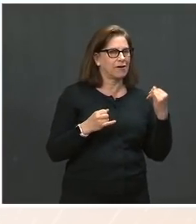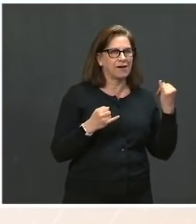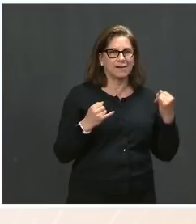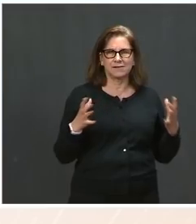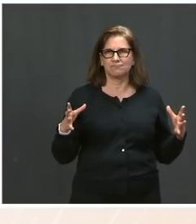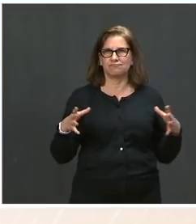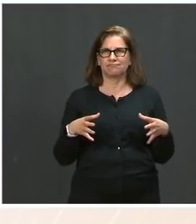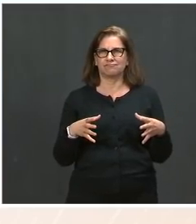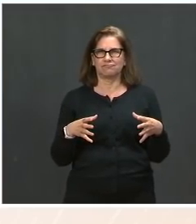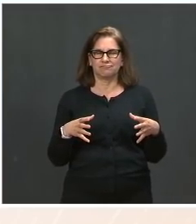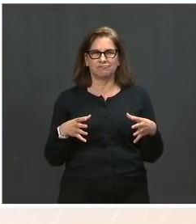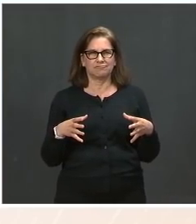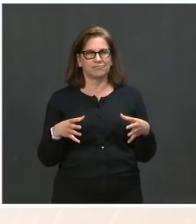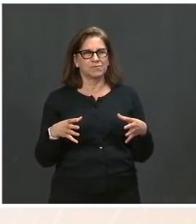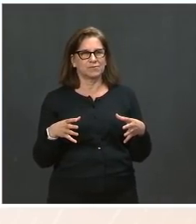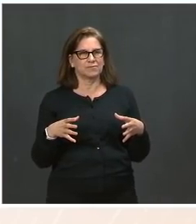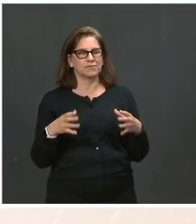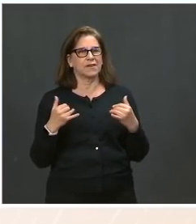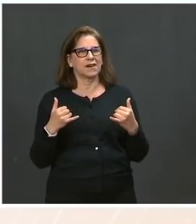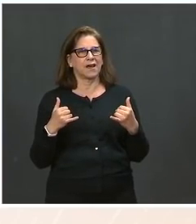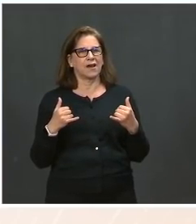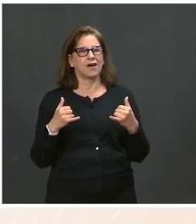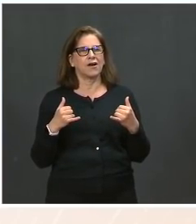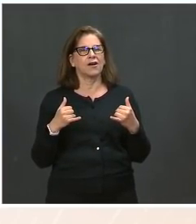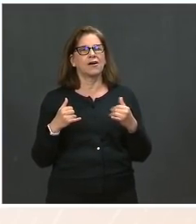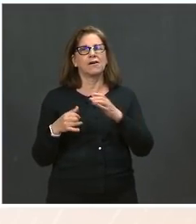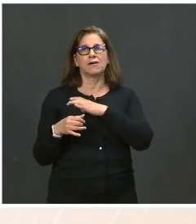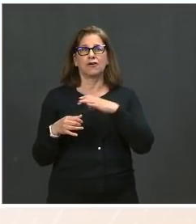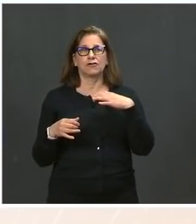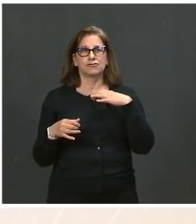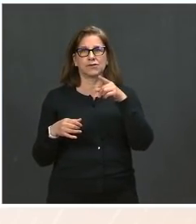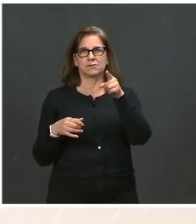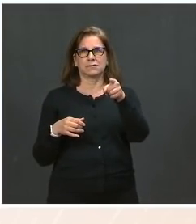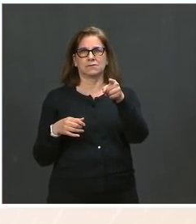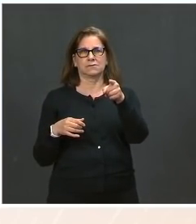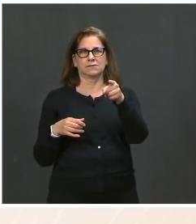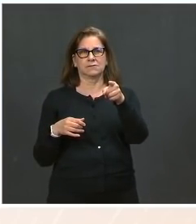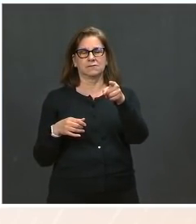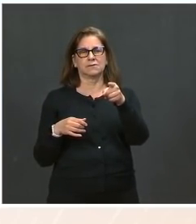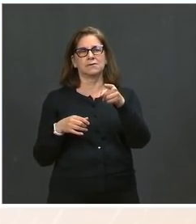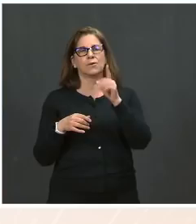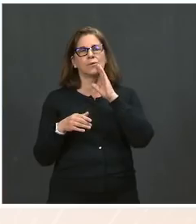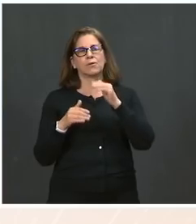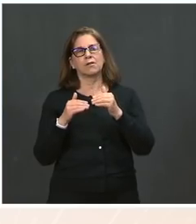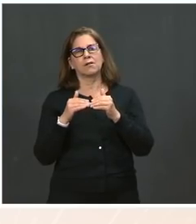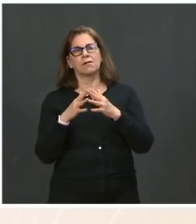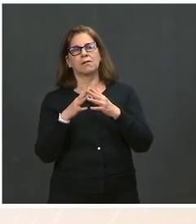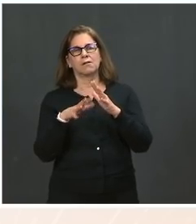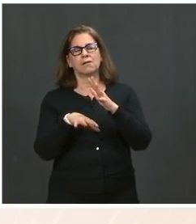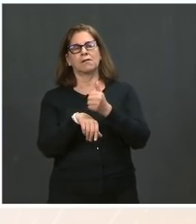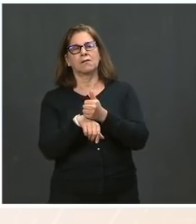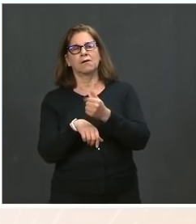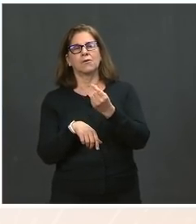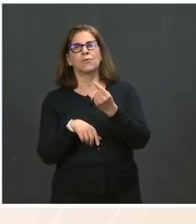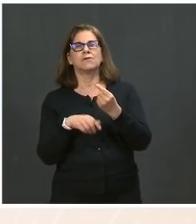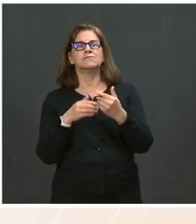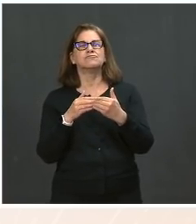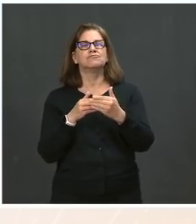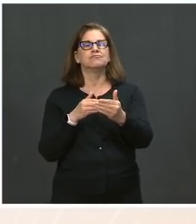We're going to leave it to leaders in Congress to determine the mechanisms for moving things forward, but we think there should be every opportunity to do this on a bipartisan basis.